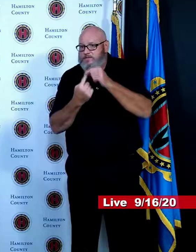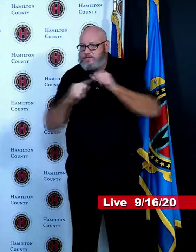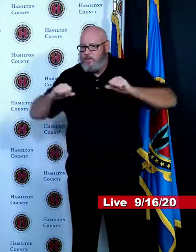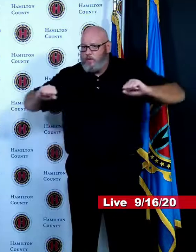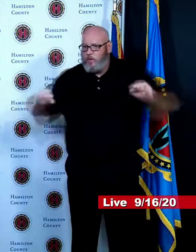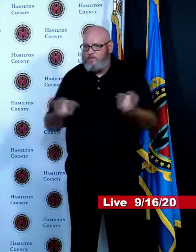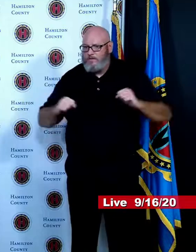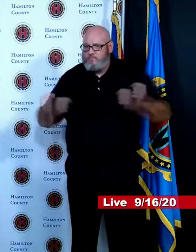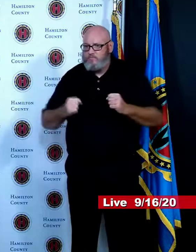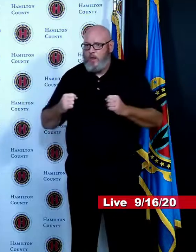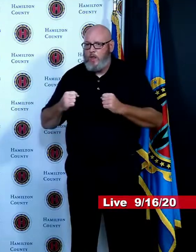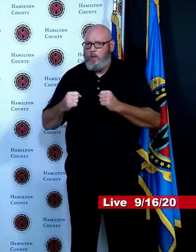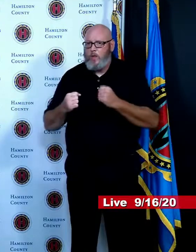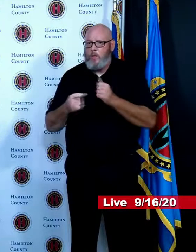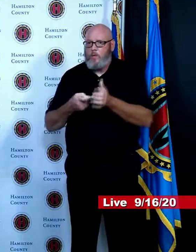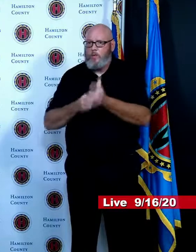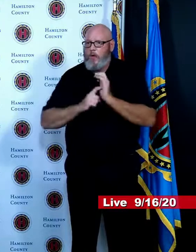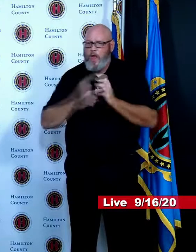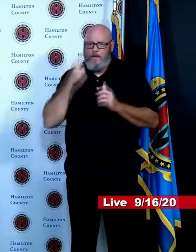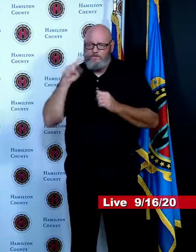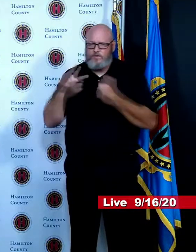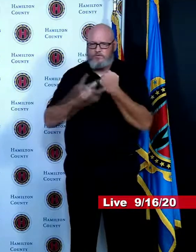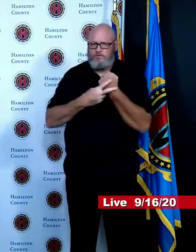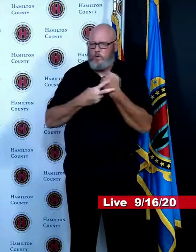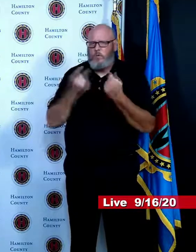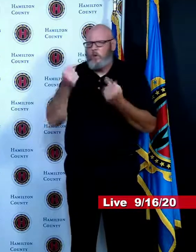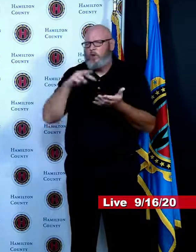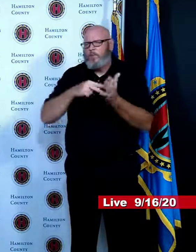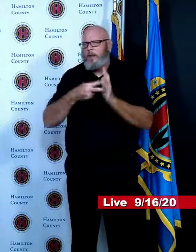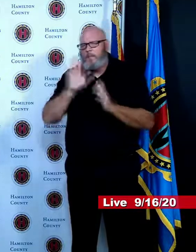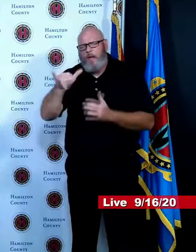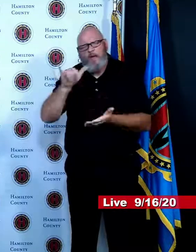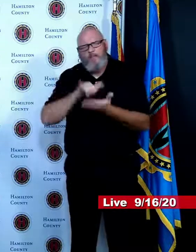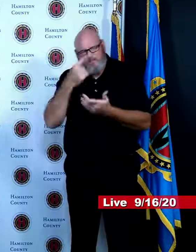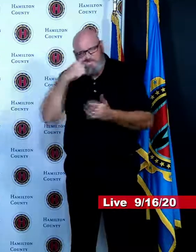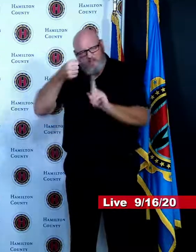what do you mean by that can you describe that Chris great question so